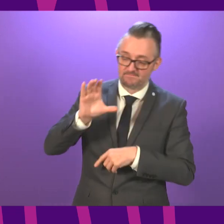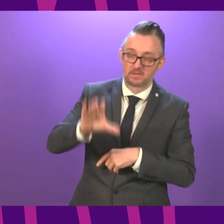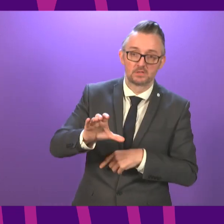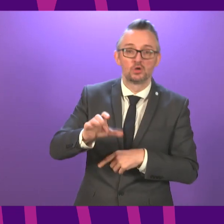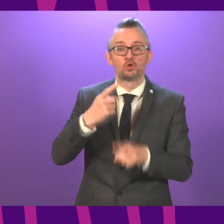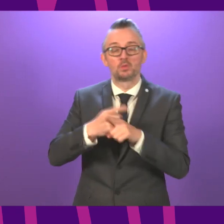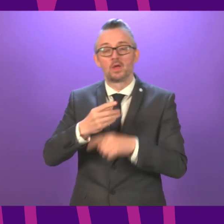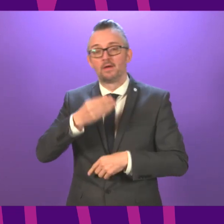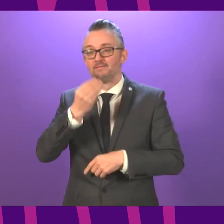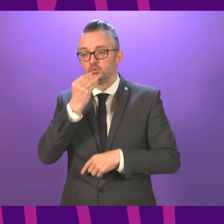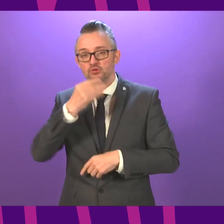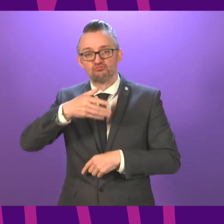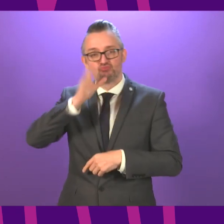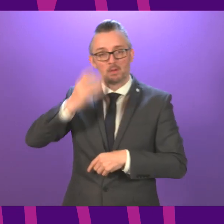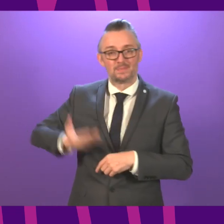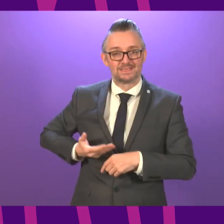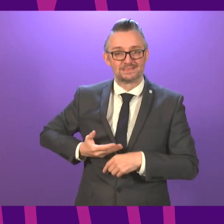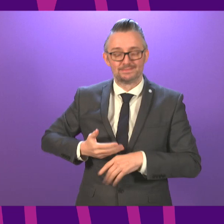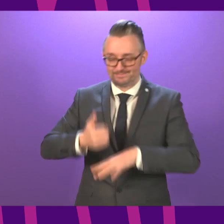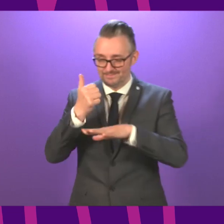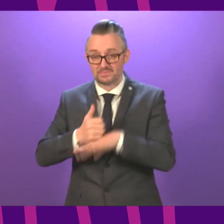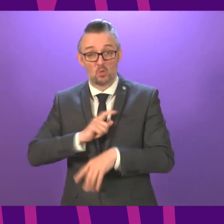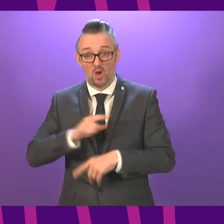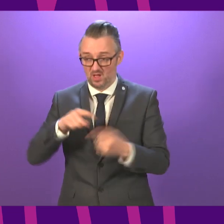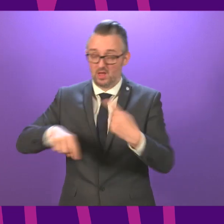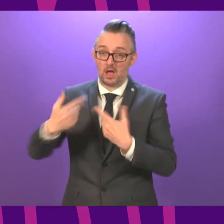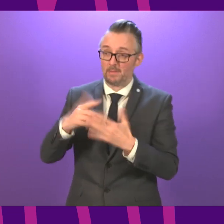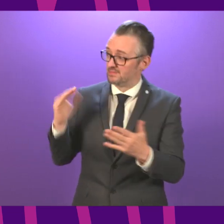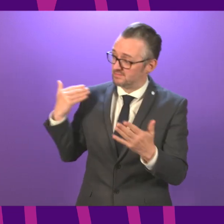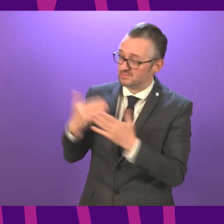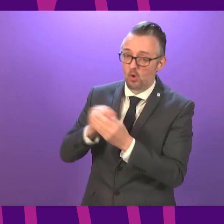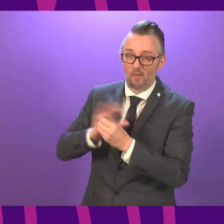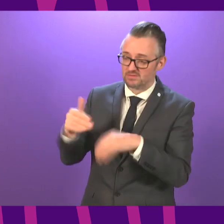many of which have been affected by Covid-19, in order to support food supplies across the country,